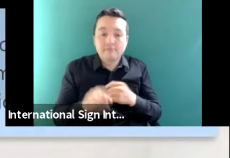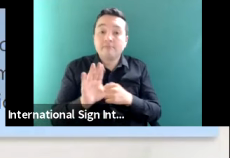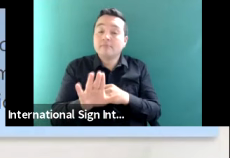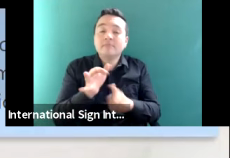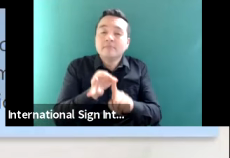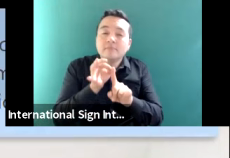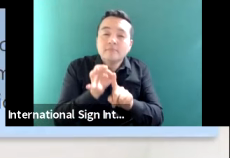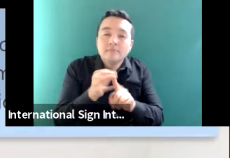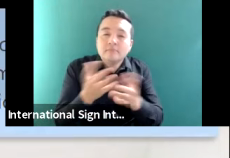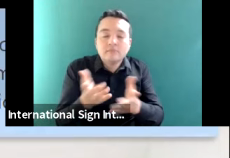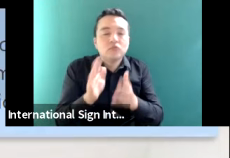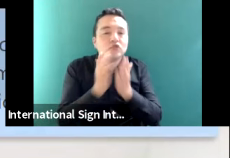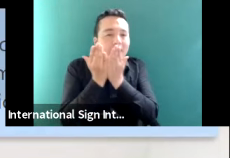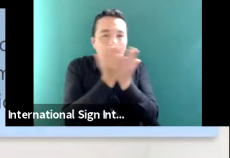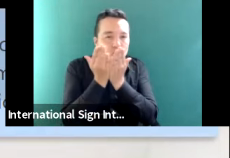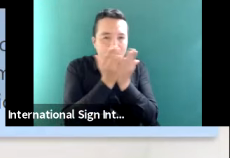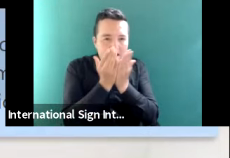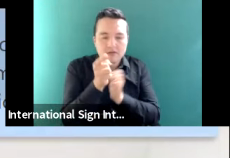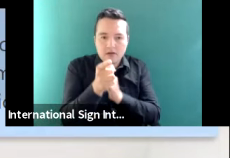We built them in the education sector and the culture sector.